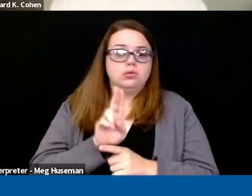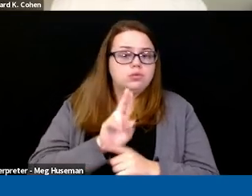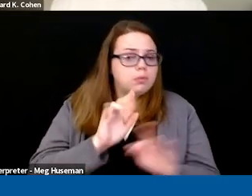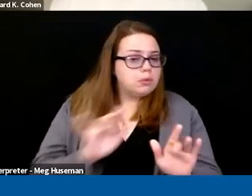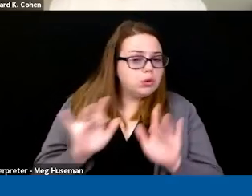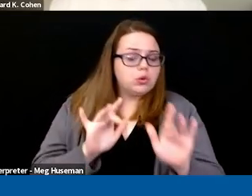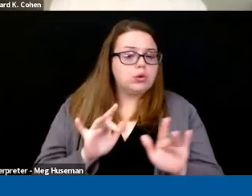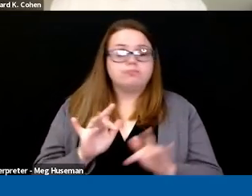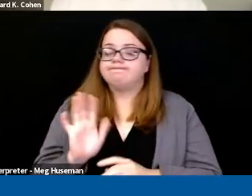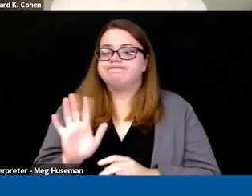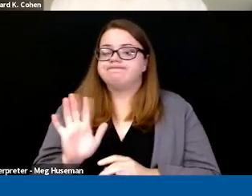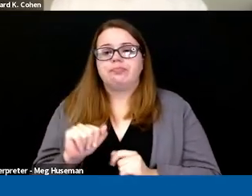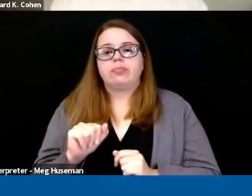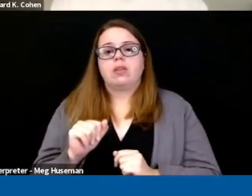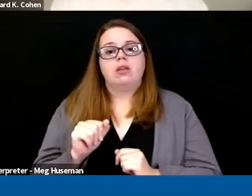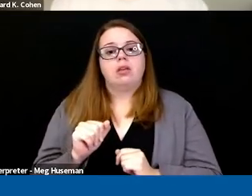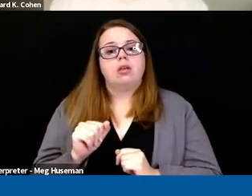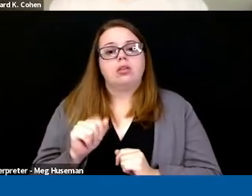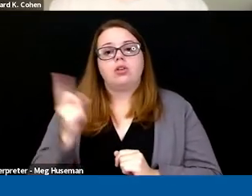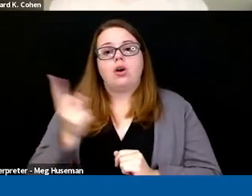No, so there's always gonna be better support